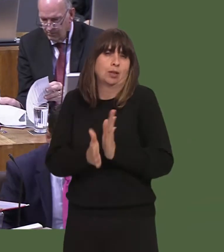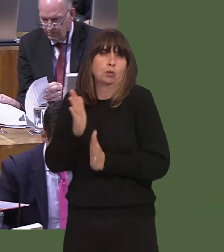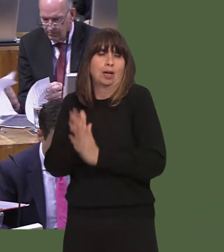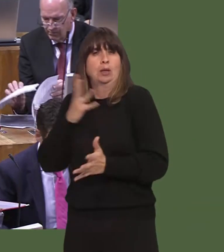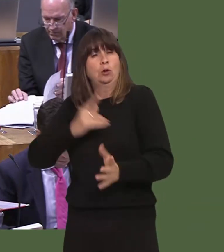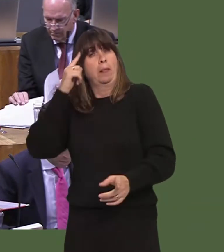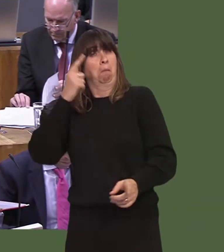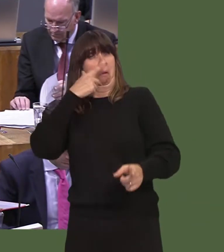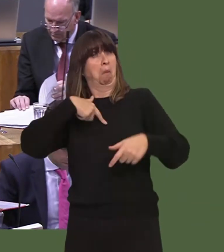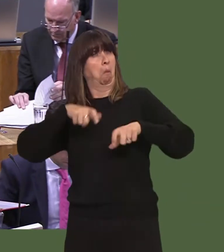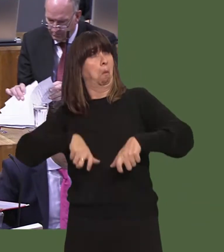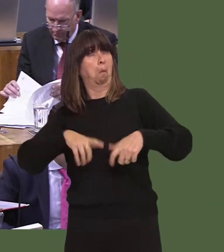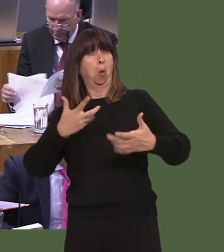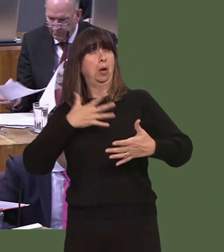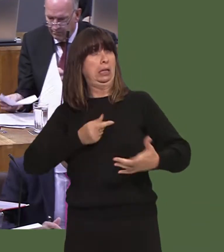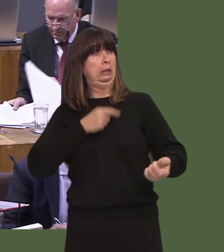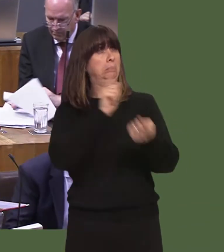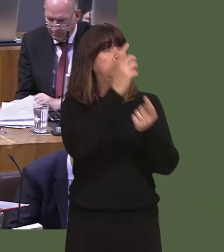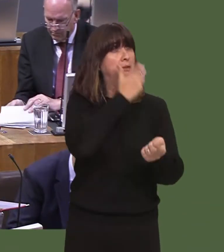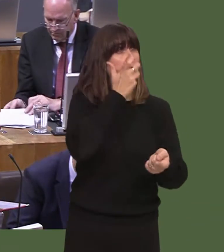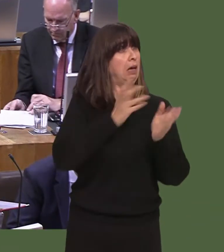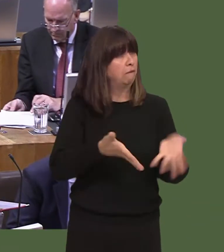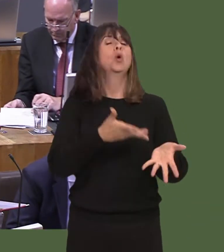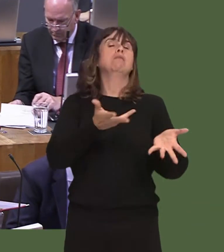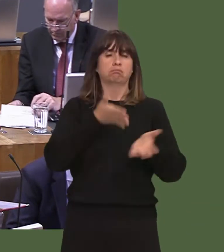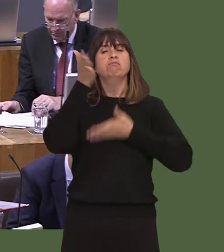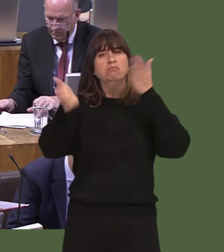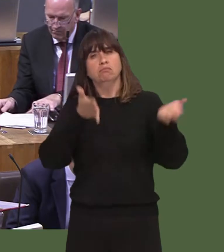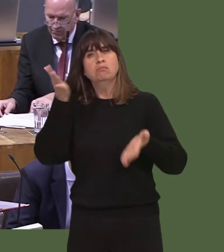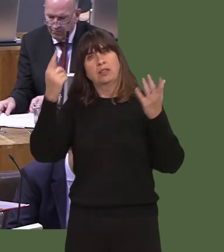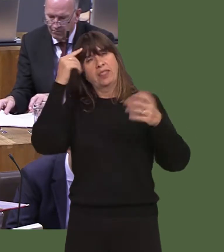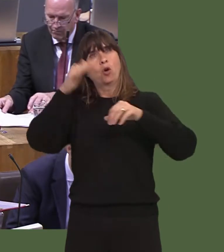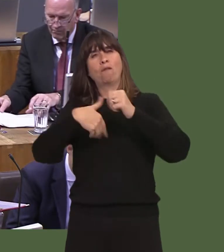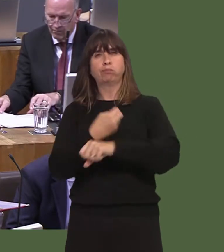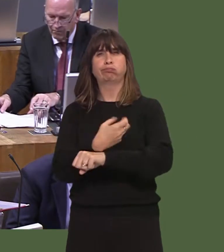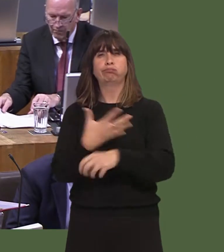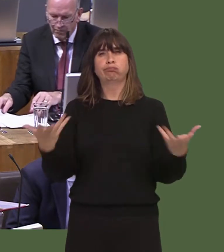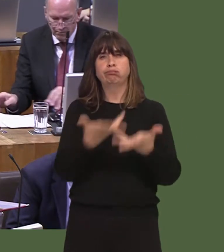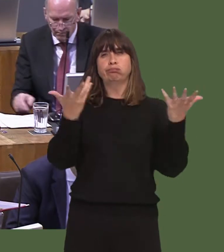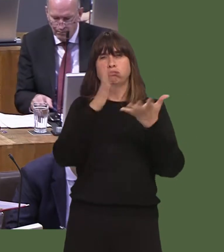the transport infrastructure that we need and, of course, the environmental considerations that come with that.